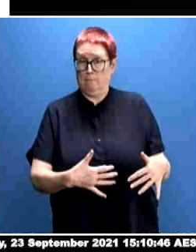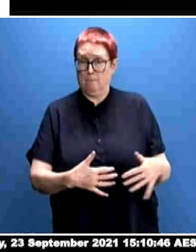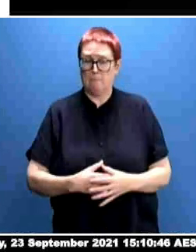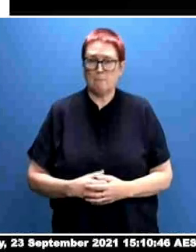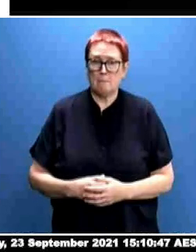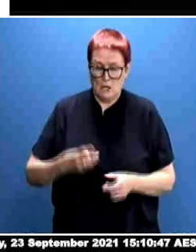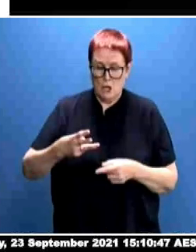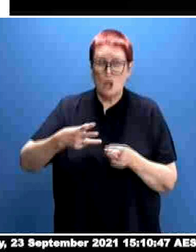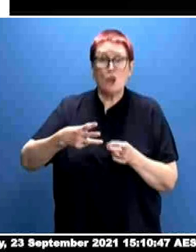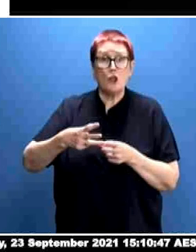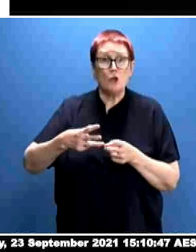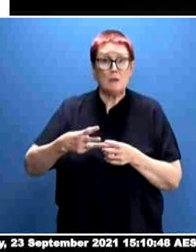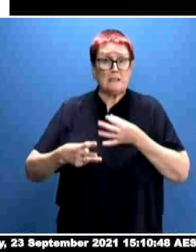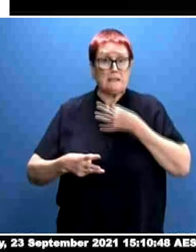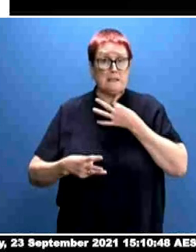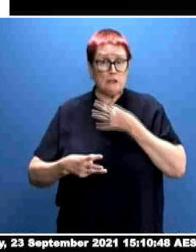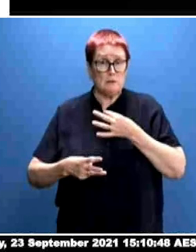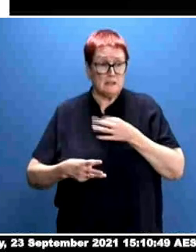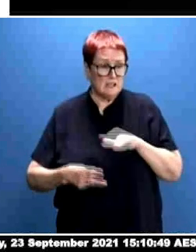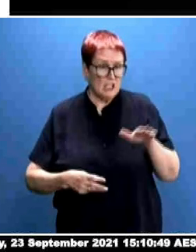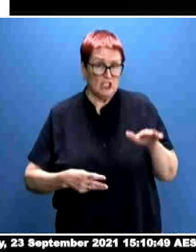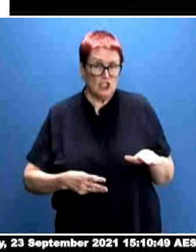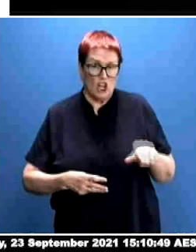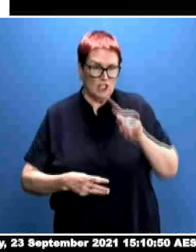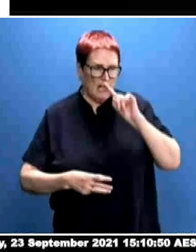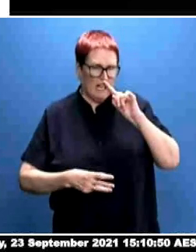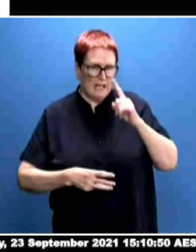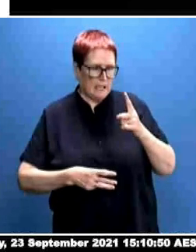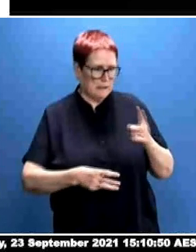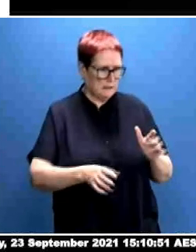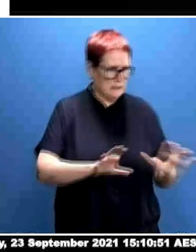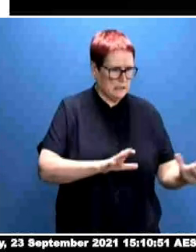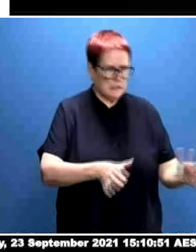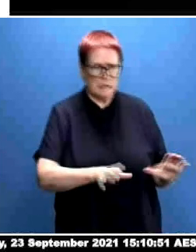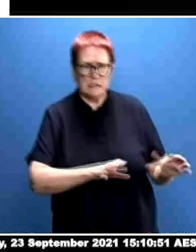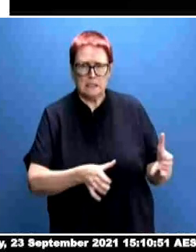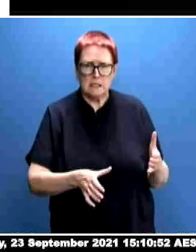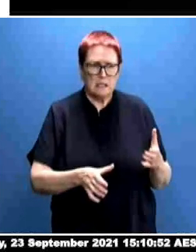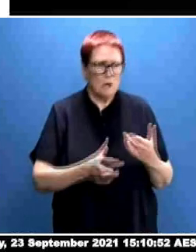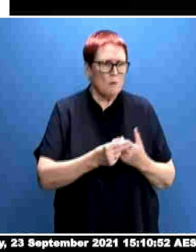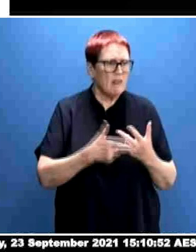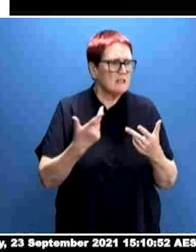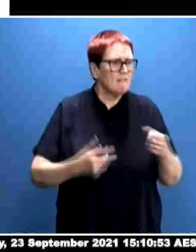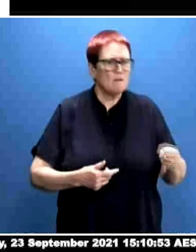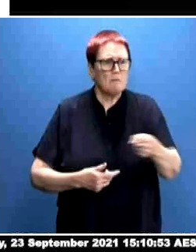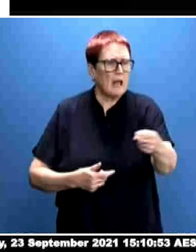And the third point: The risks to the child cannot be managed or reduced by any other available care option. Yes.